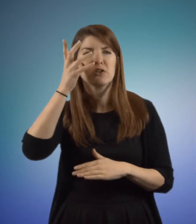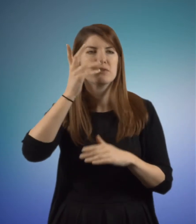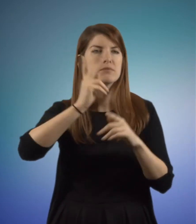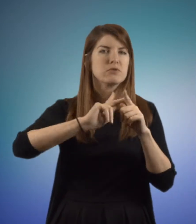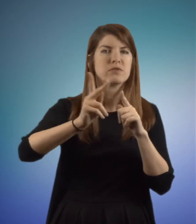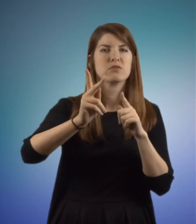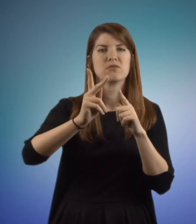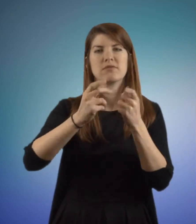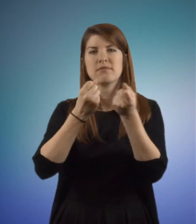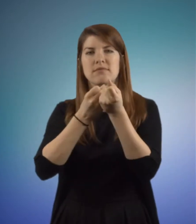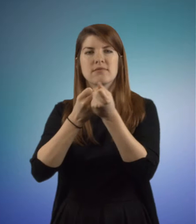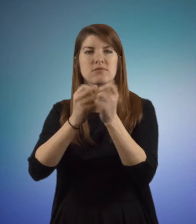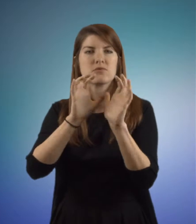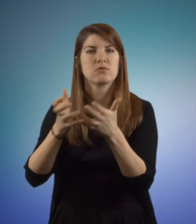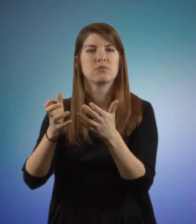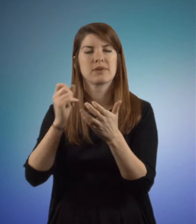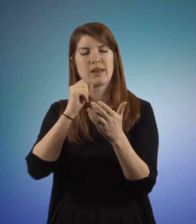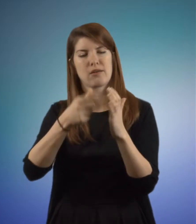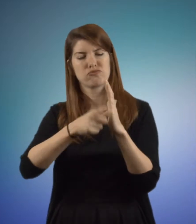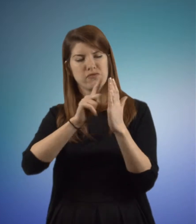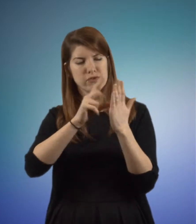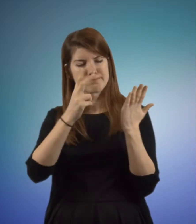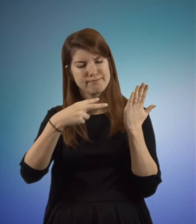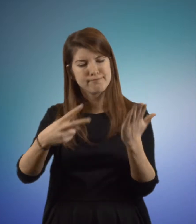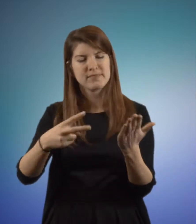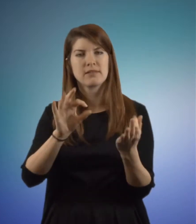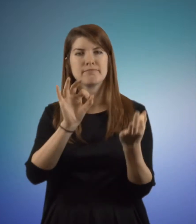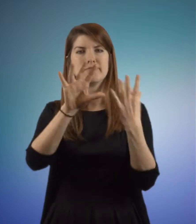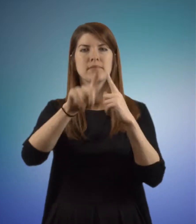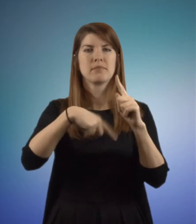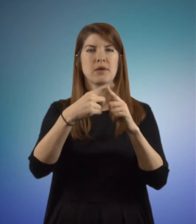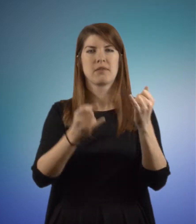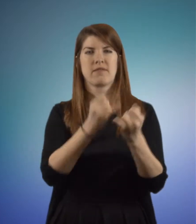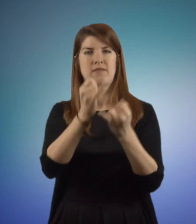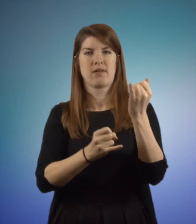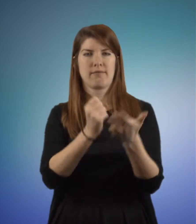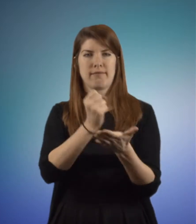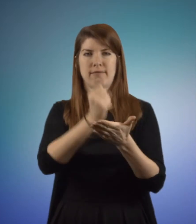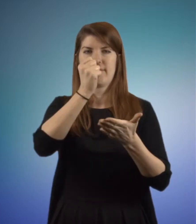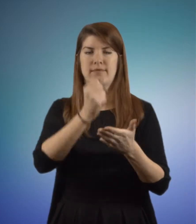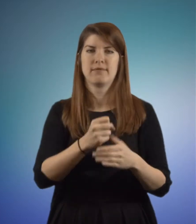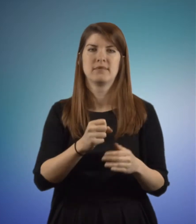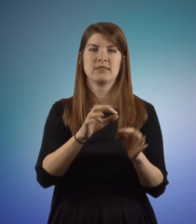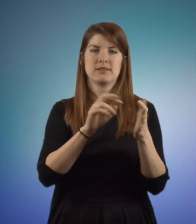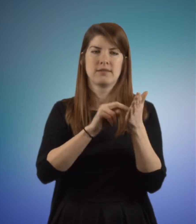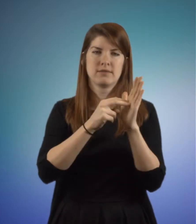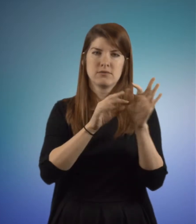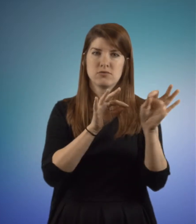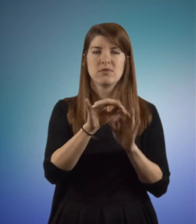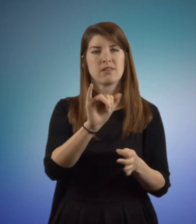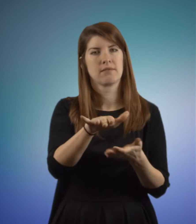advocacy groups to have input on the final definitions. So, it's a nice process that does allow additional input.